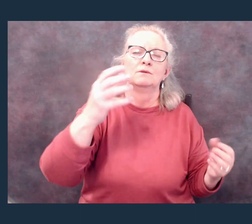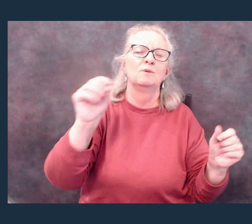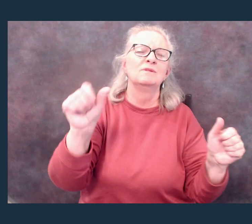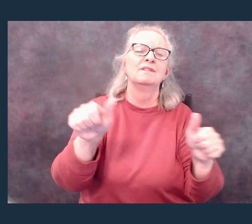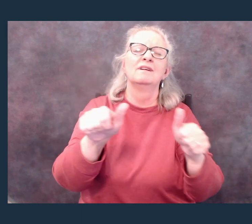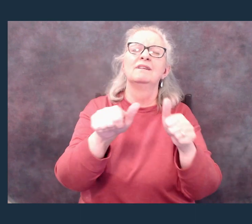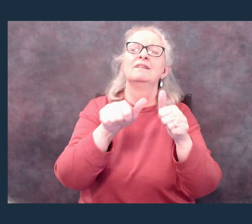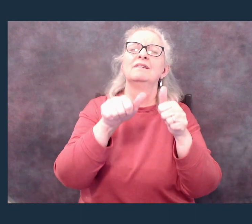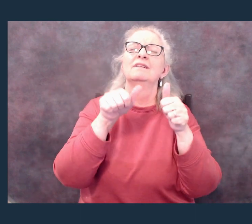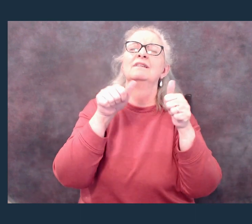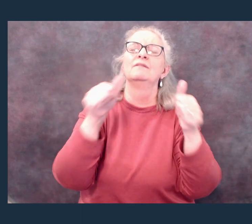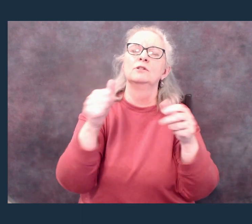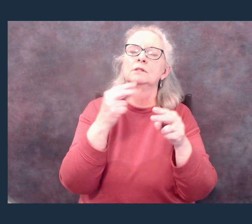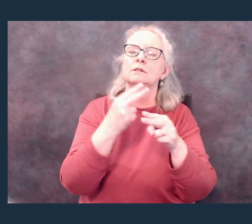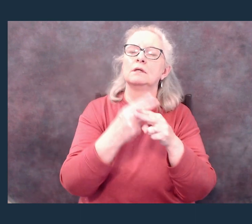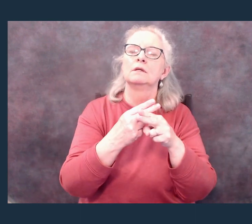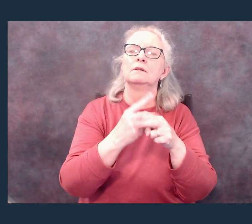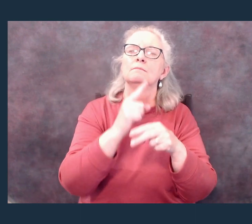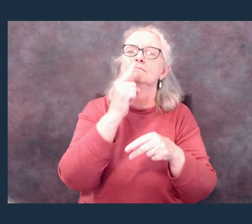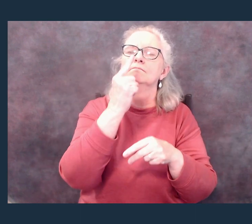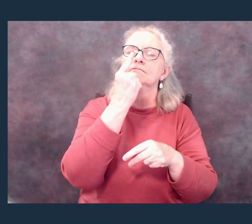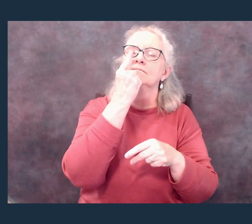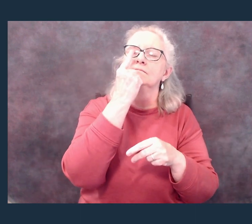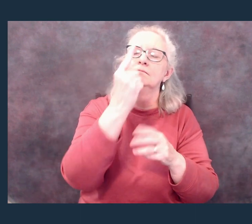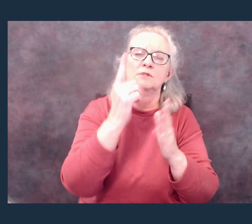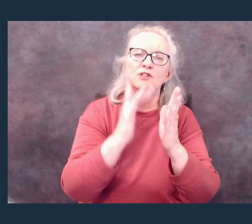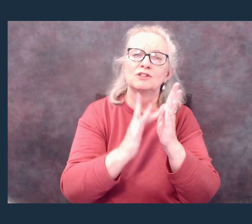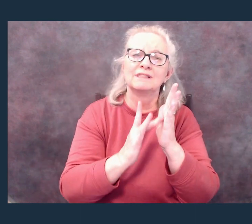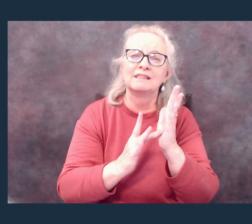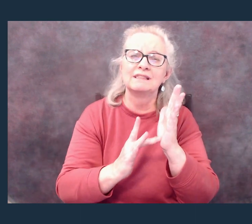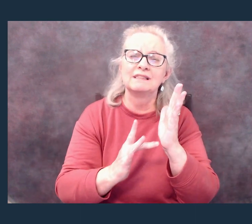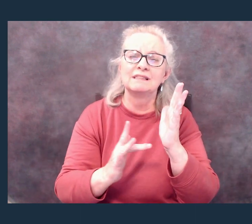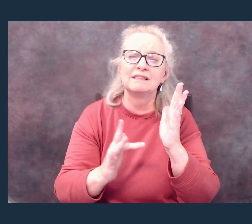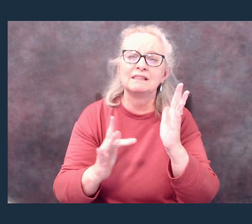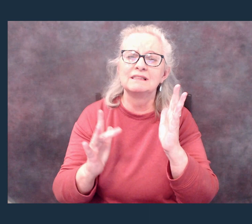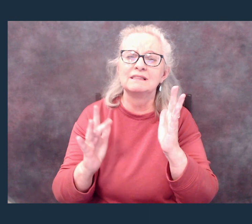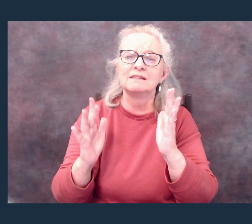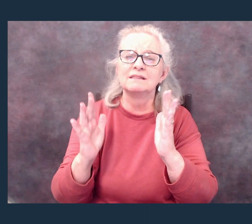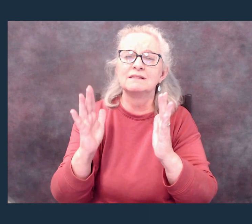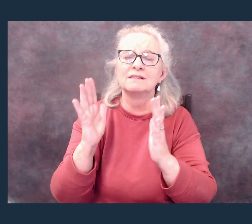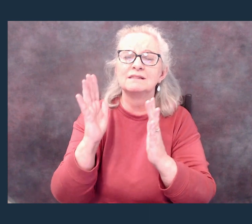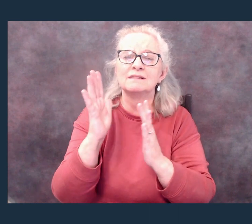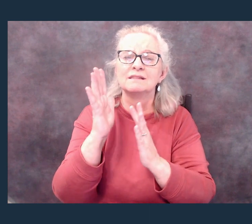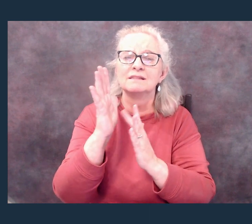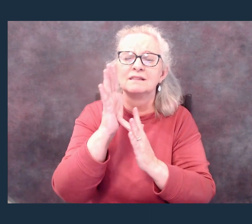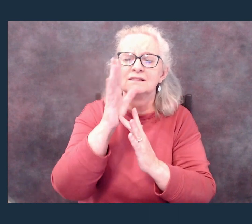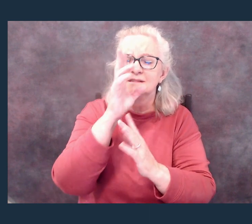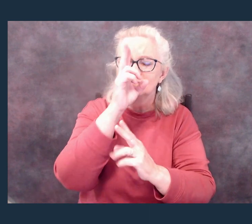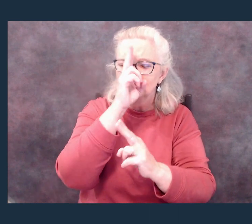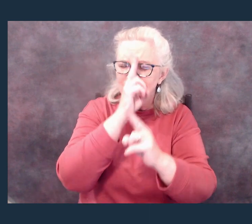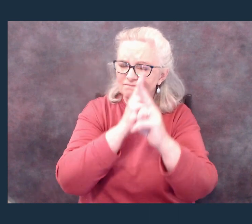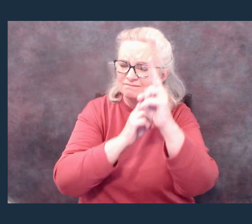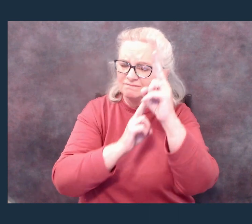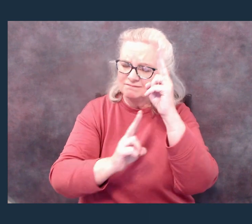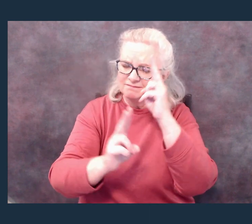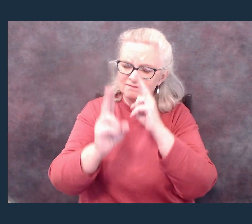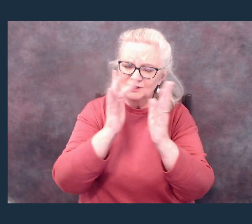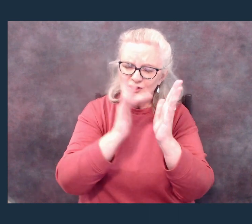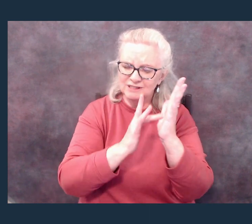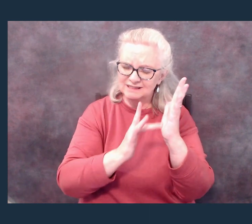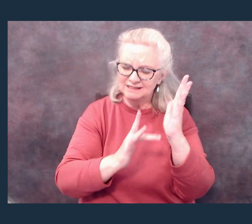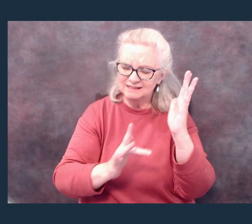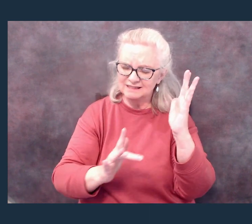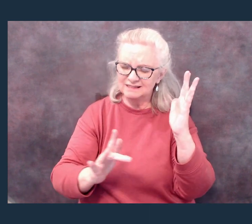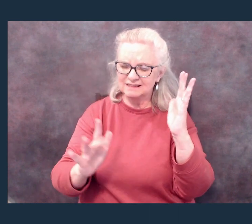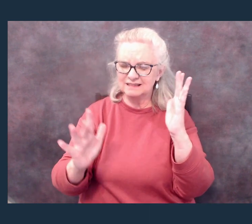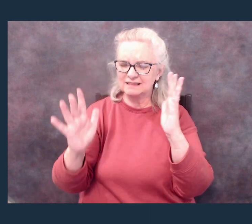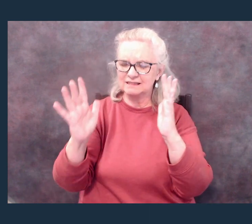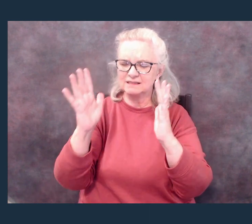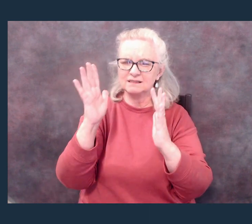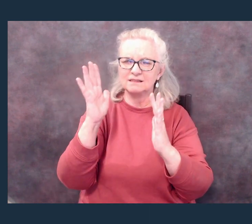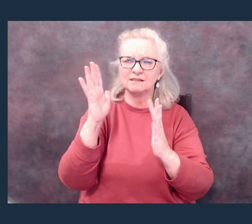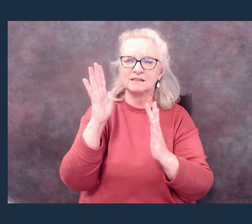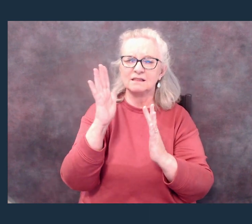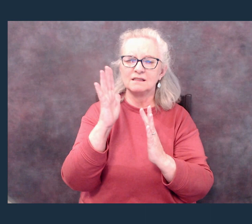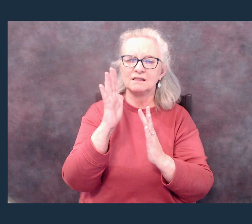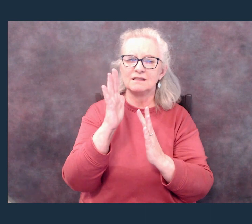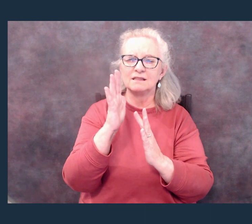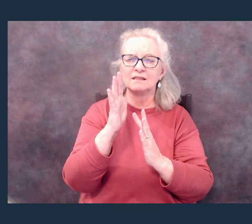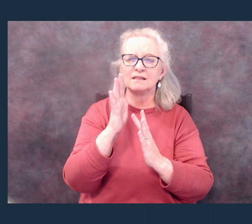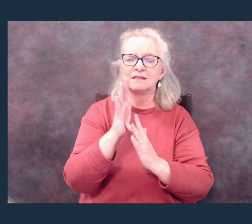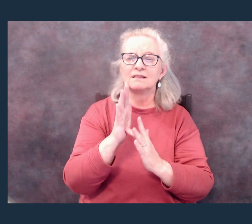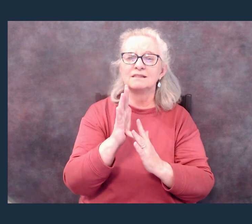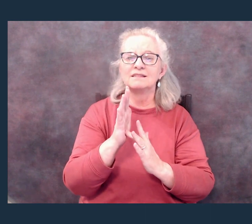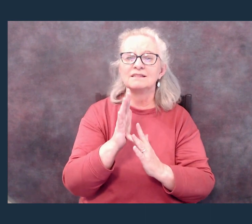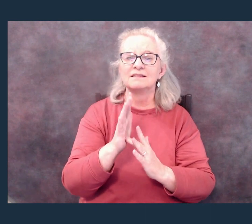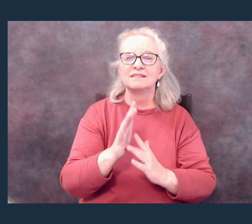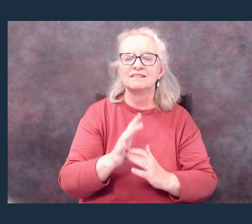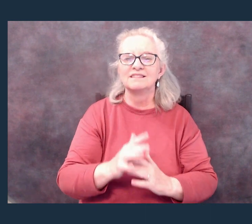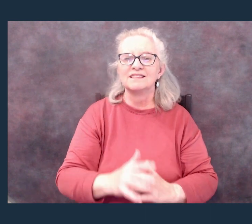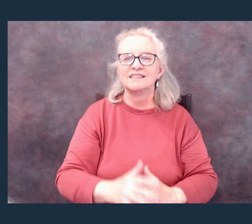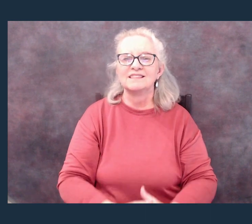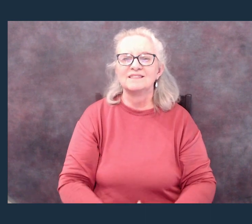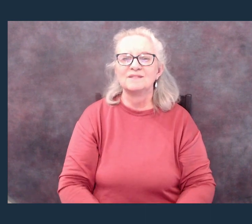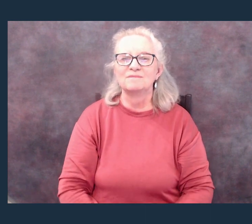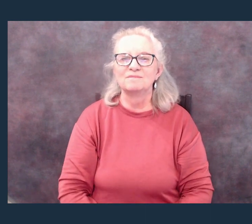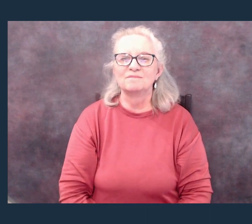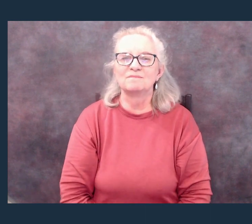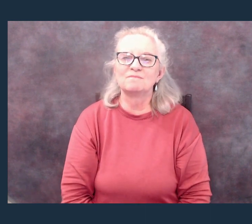Jesus, Jesus